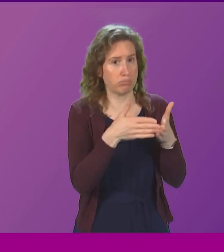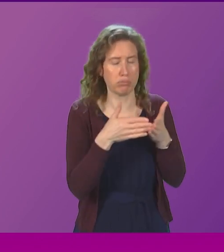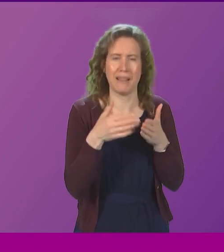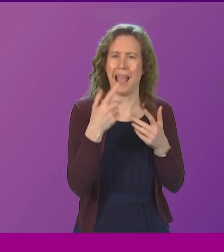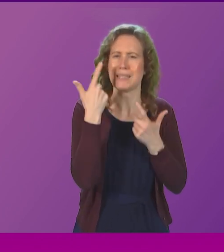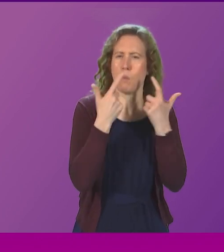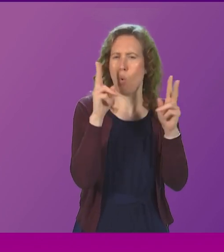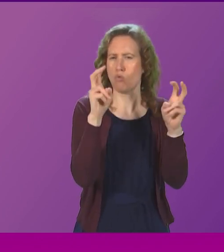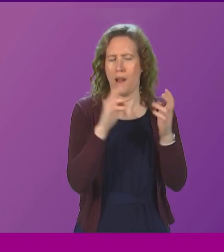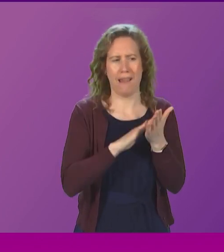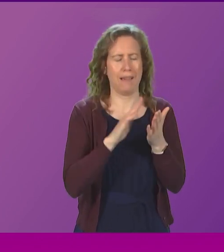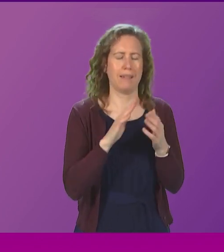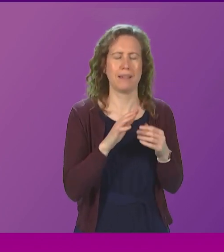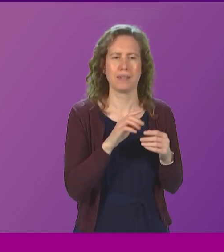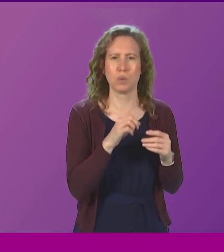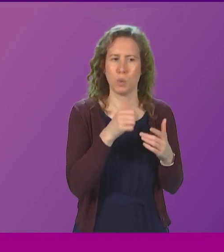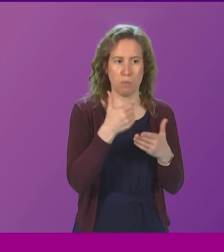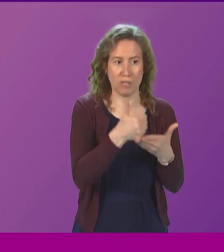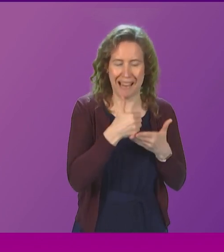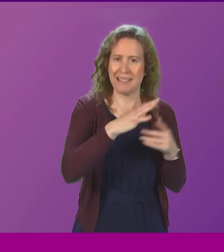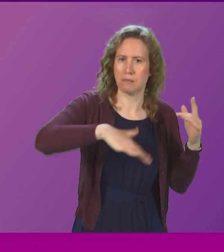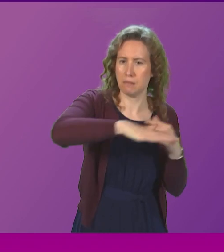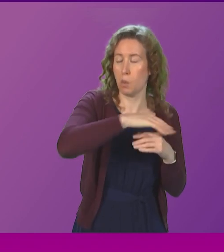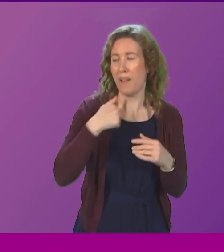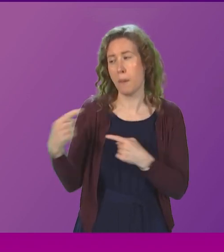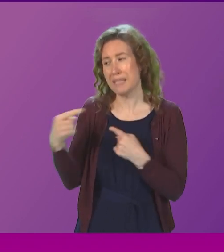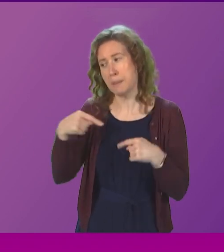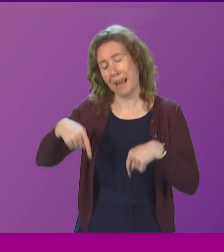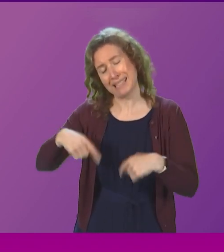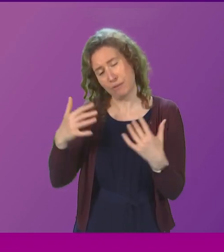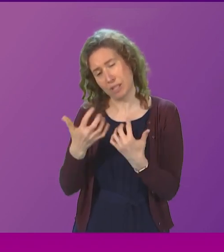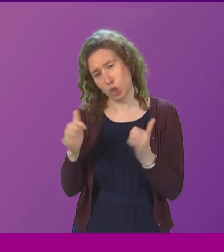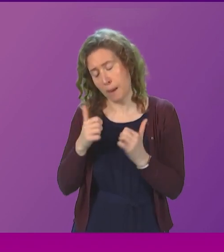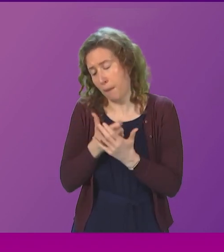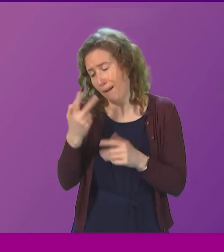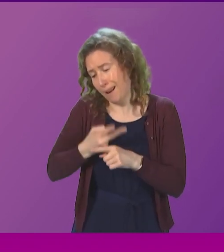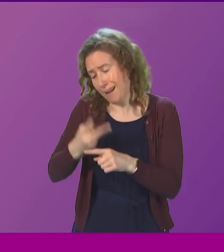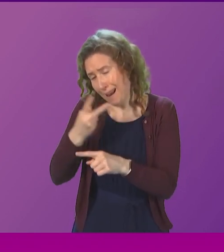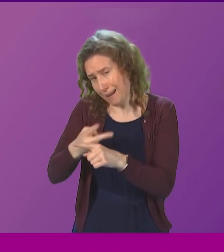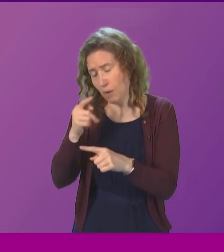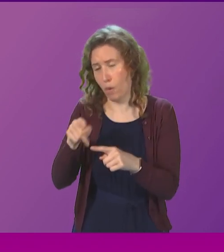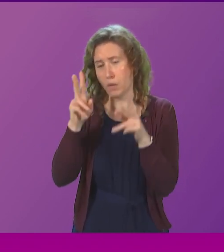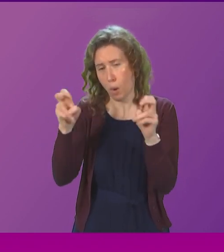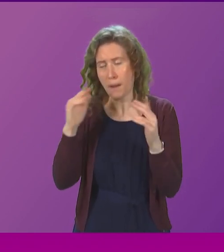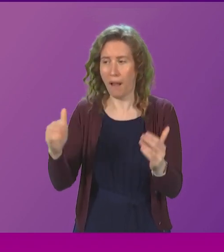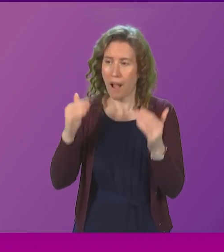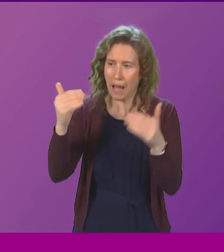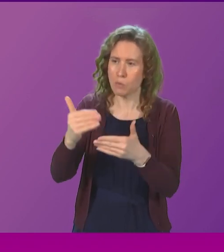We have had many a discussion and debate in the chamber on the issue of highly protected marine areas, and I suspect that we will have many more.